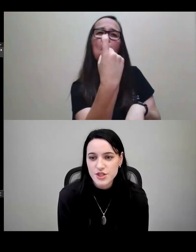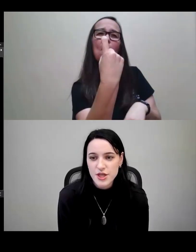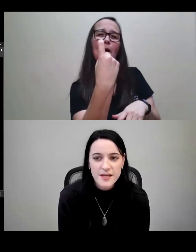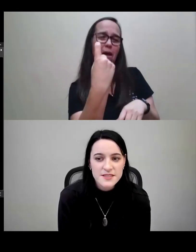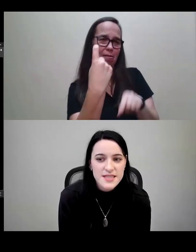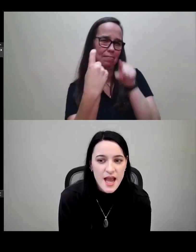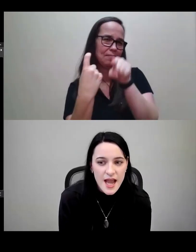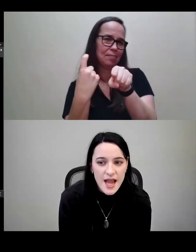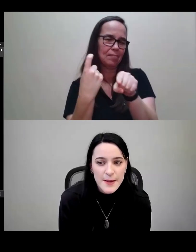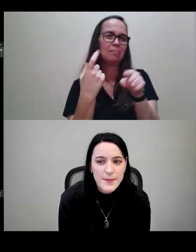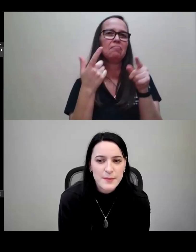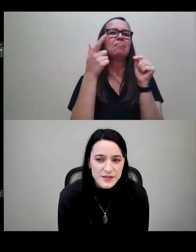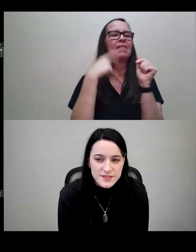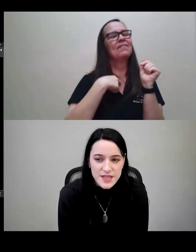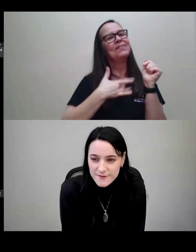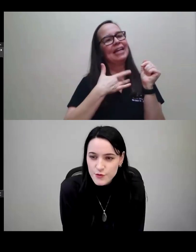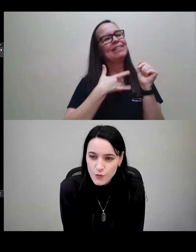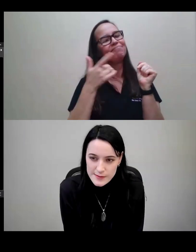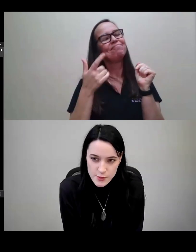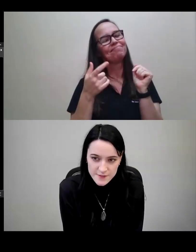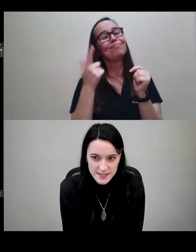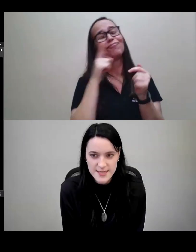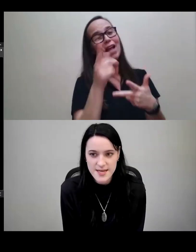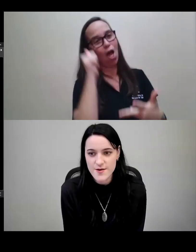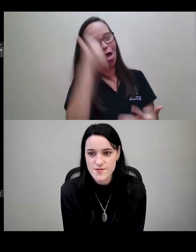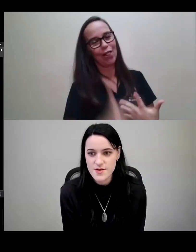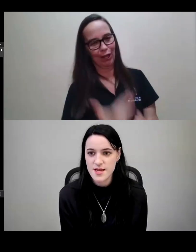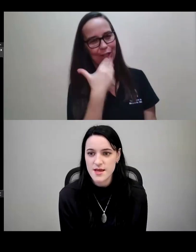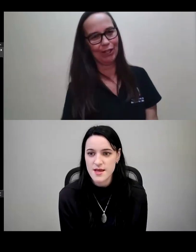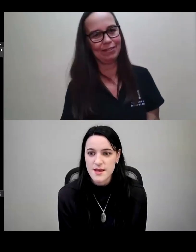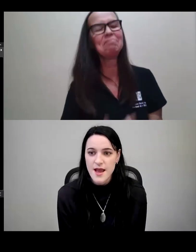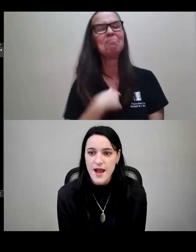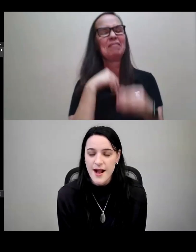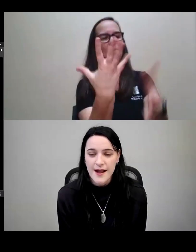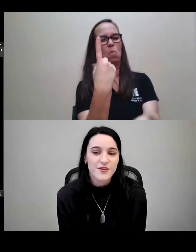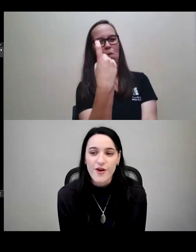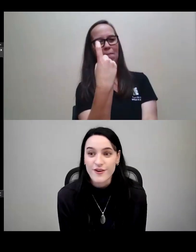All right, I'm checking on the time. Maybe we have time for one more video.